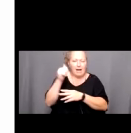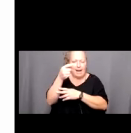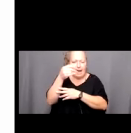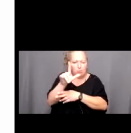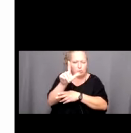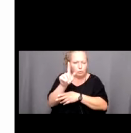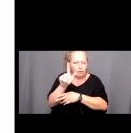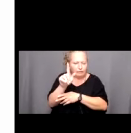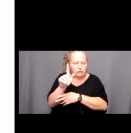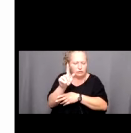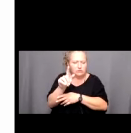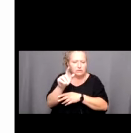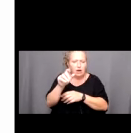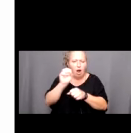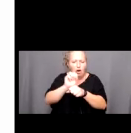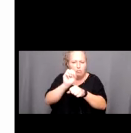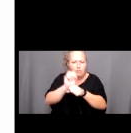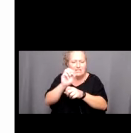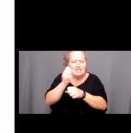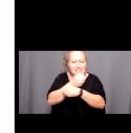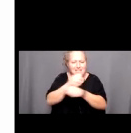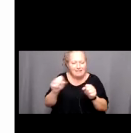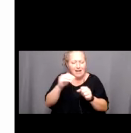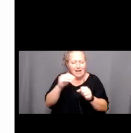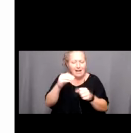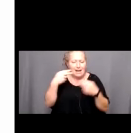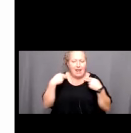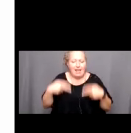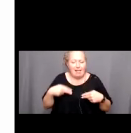occupational safety and health standards board readopted our